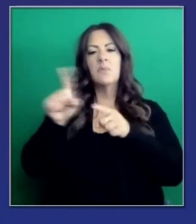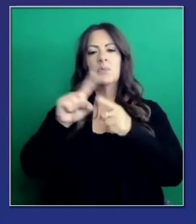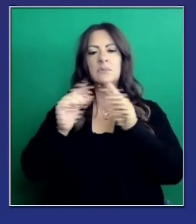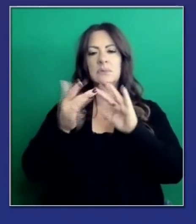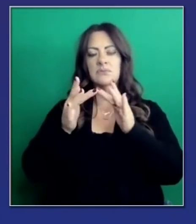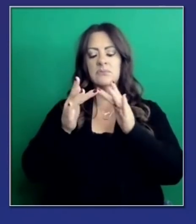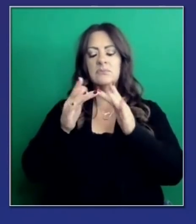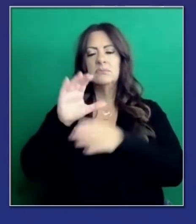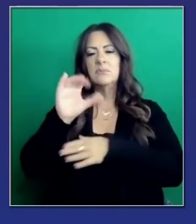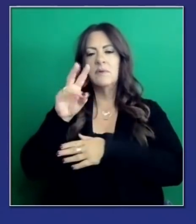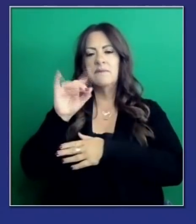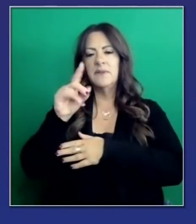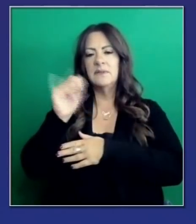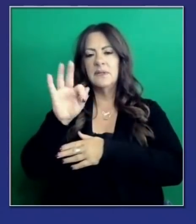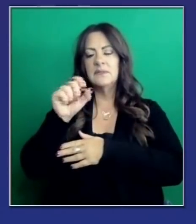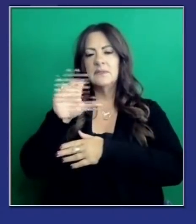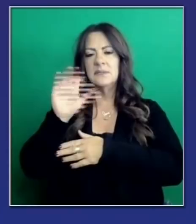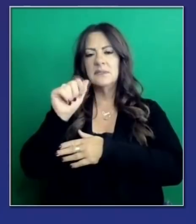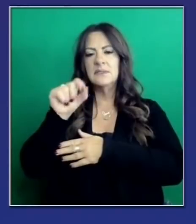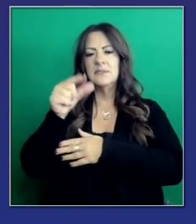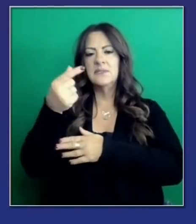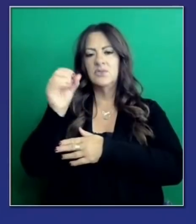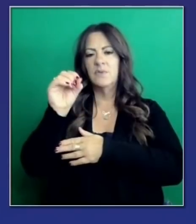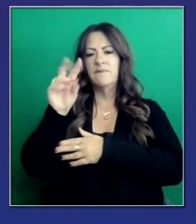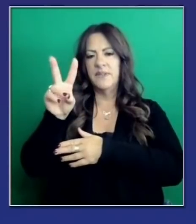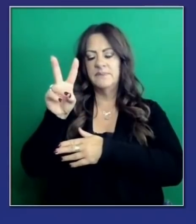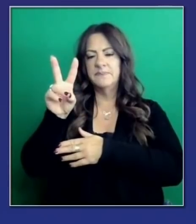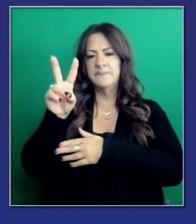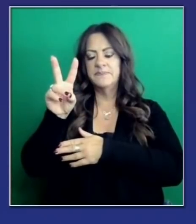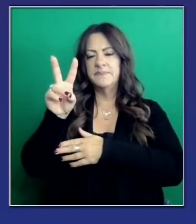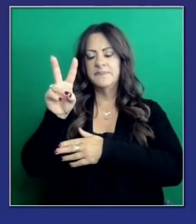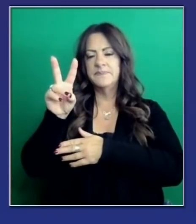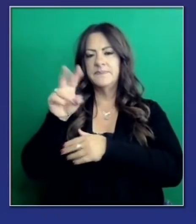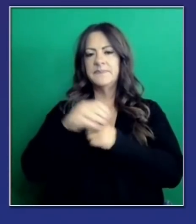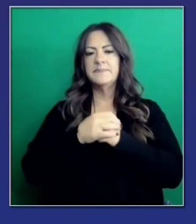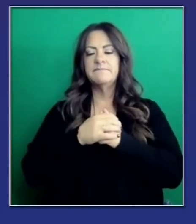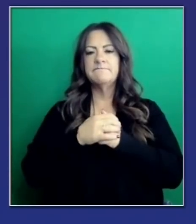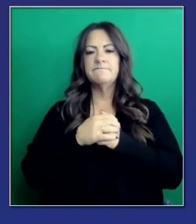MORE ABOUT THE THE TEARING AND REMIND THEMSELVES OR DUST OFF